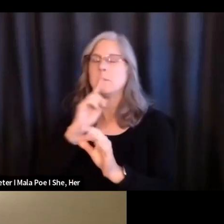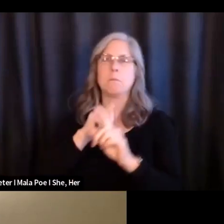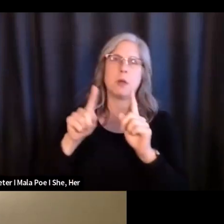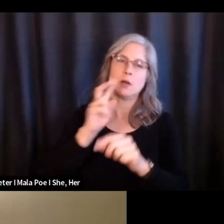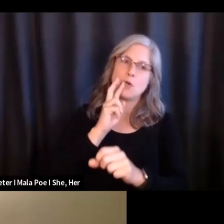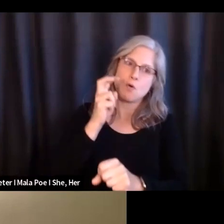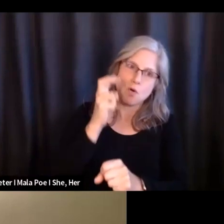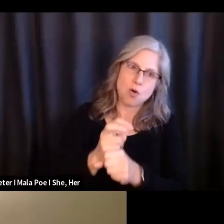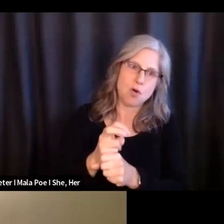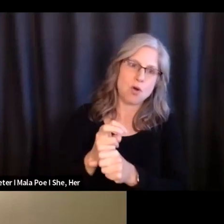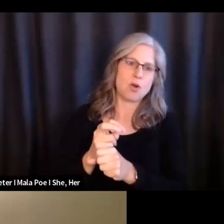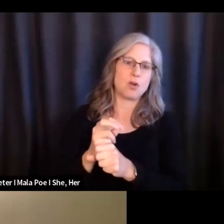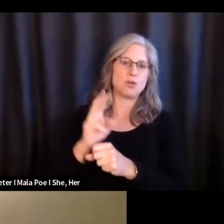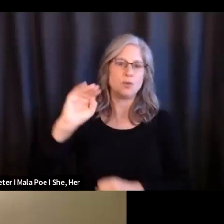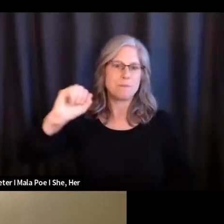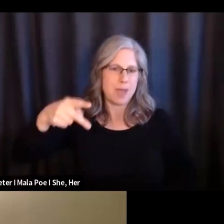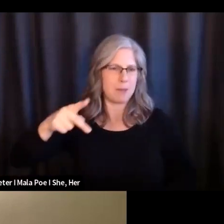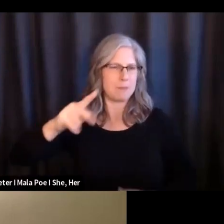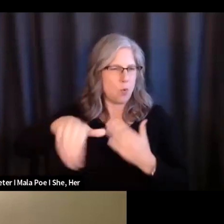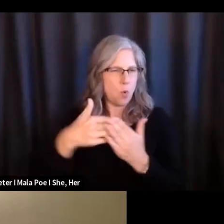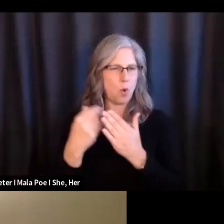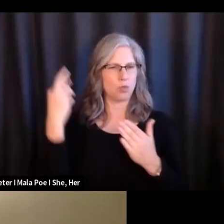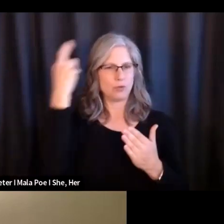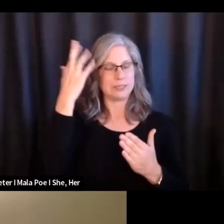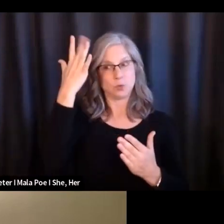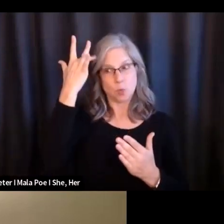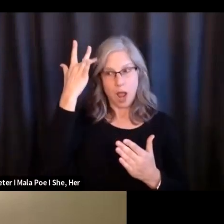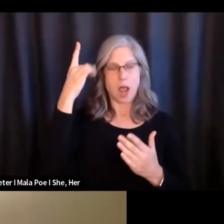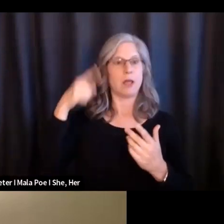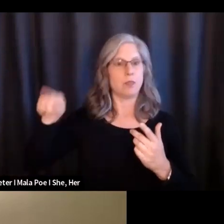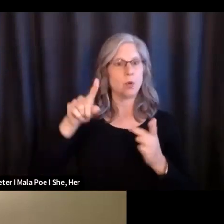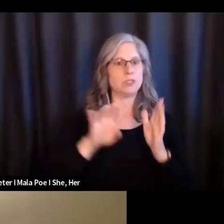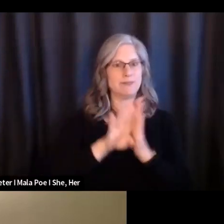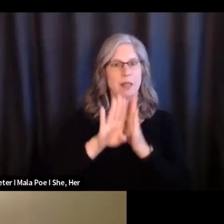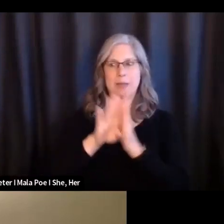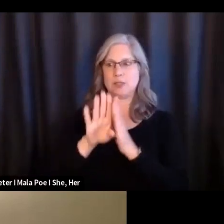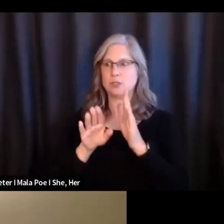all of the reasons why, for instance, those developmental trajectories are the way they are.